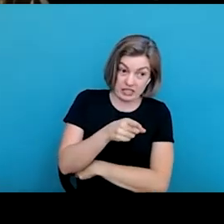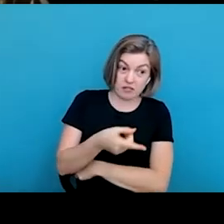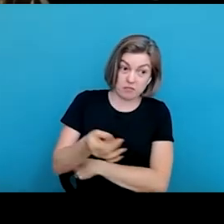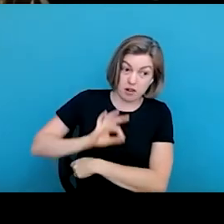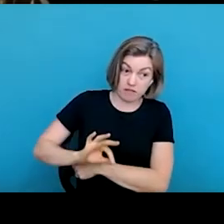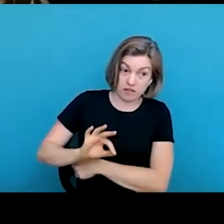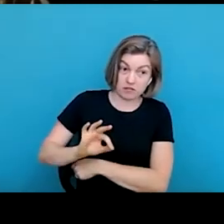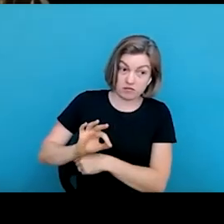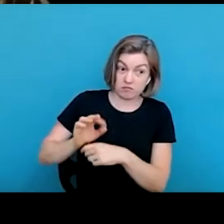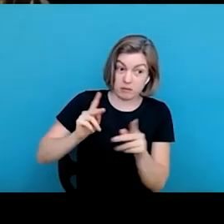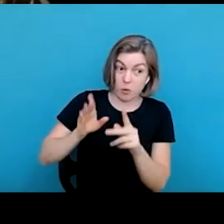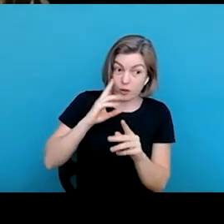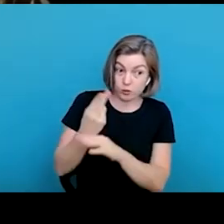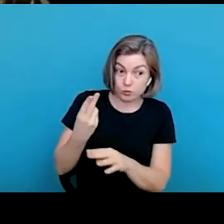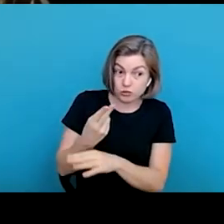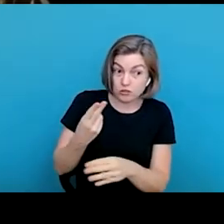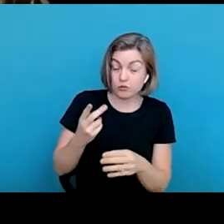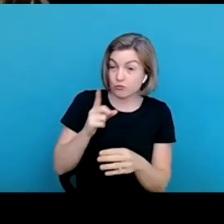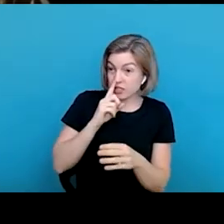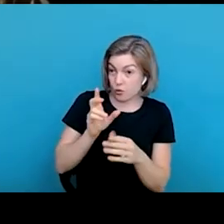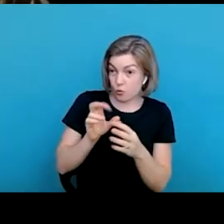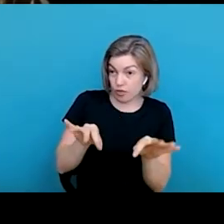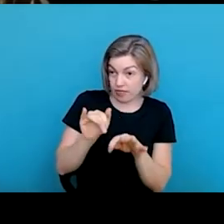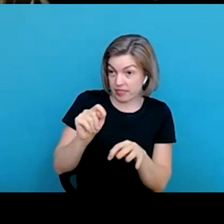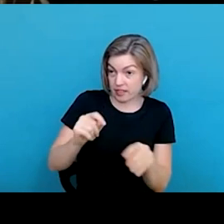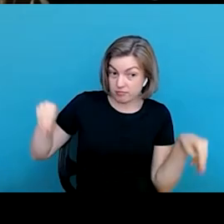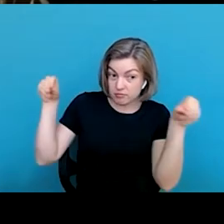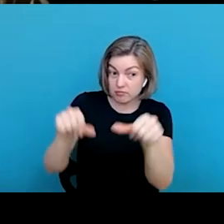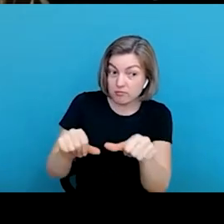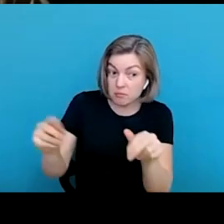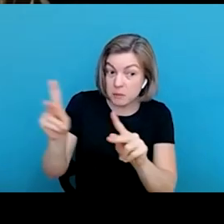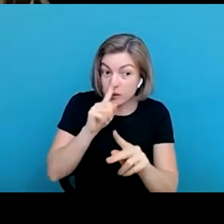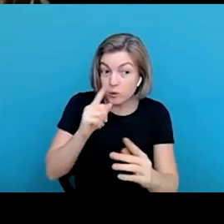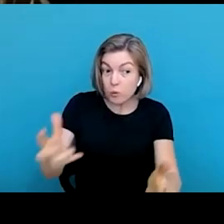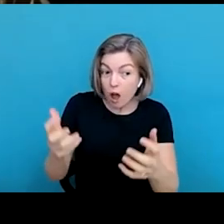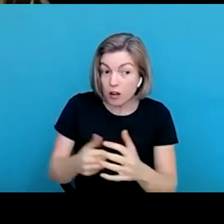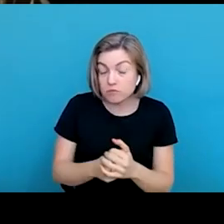delving into and putting resources into? Would users really want it? Because we could do it pretty rapidly.